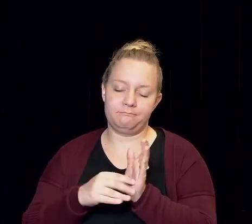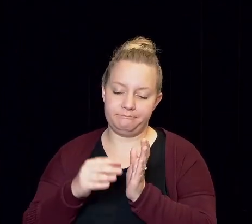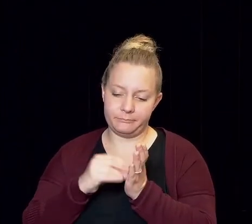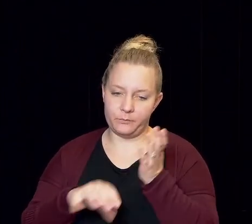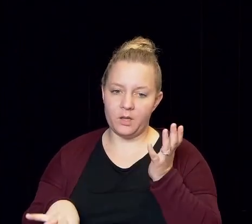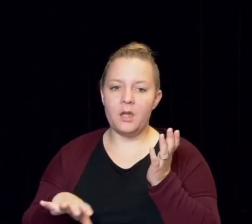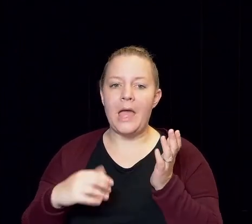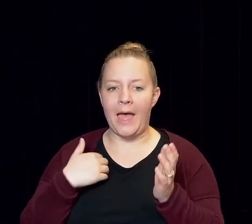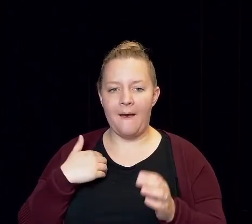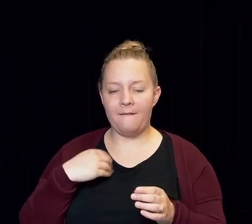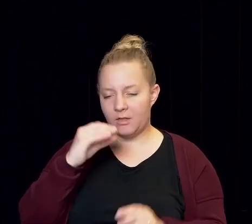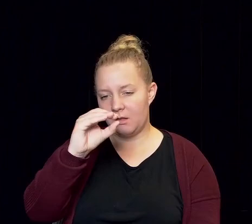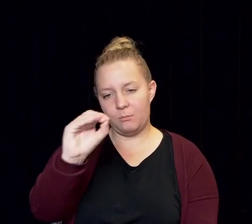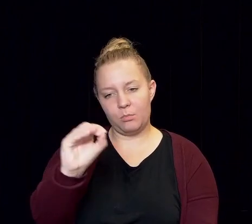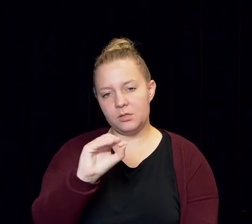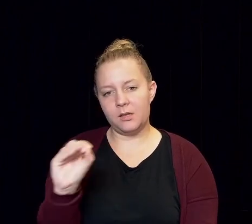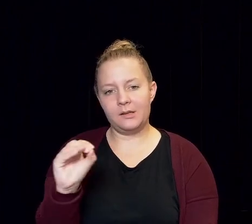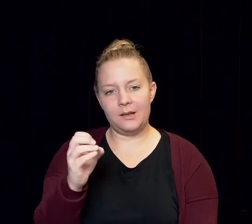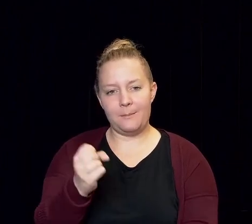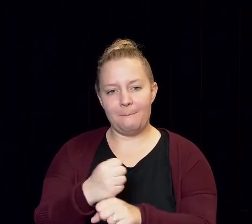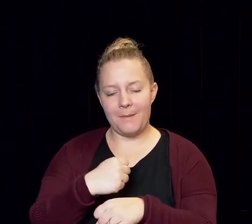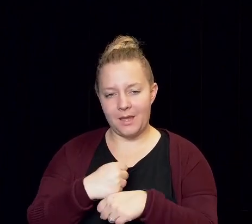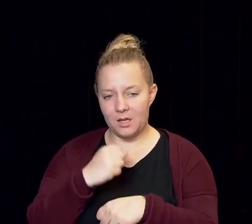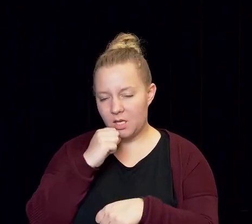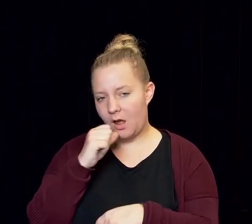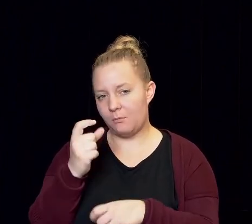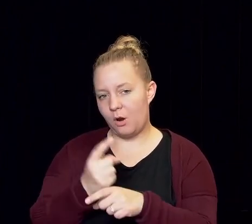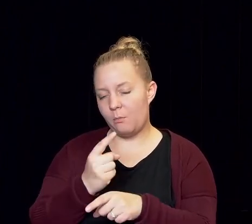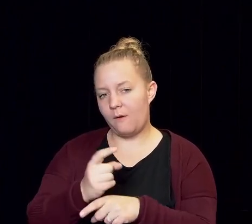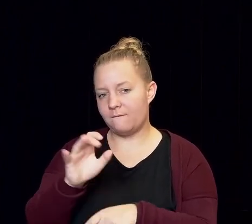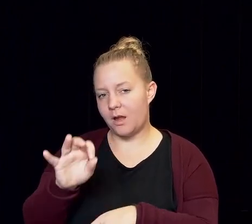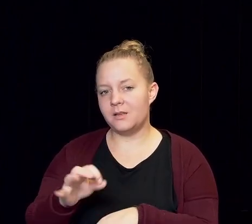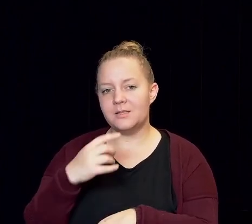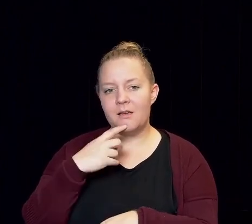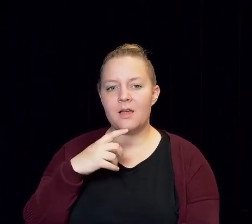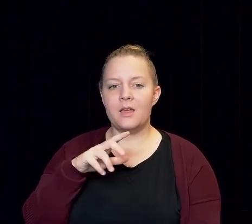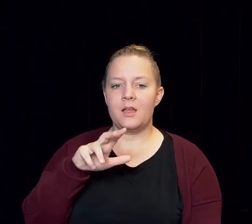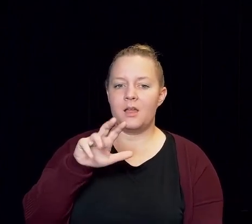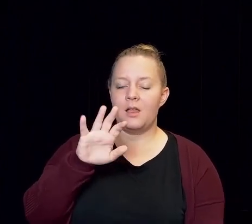percent and then they just make it an improper fraction and say 99 plus 100/3 and then they